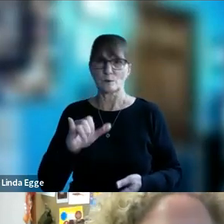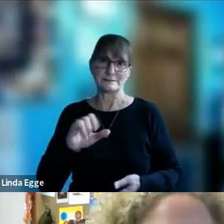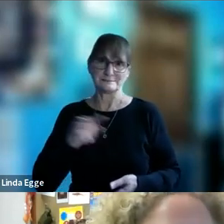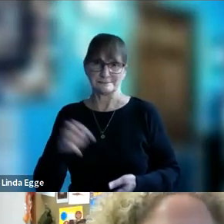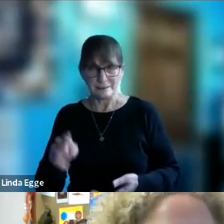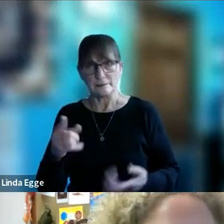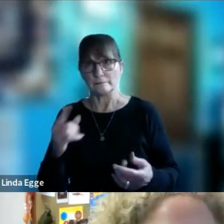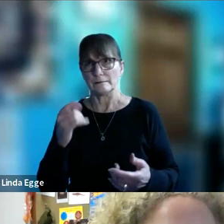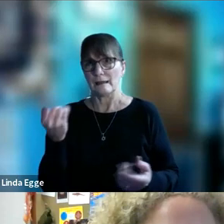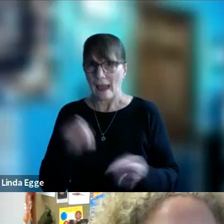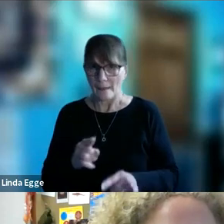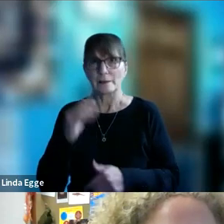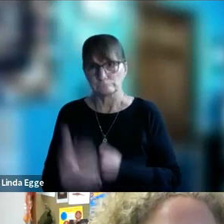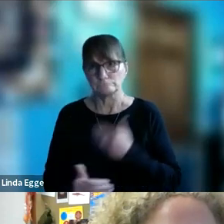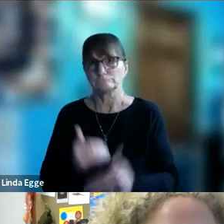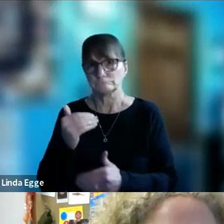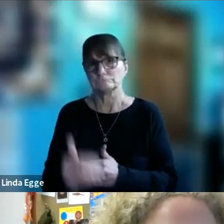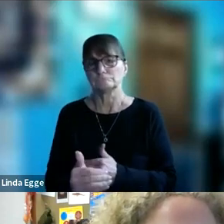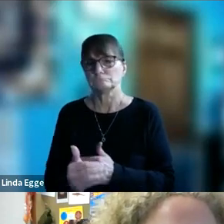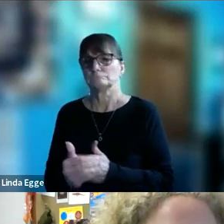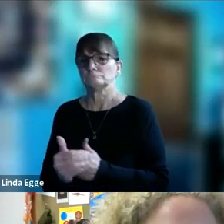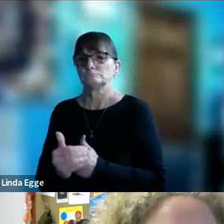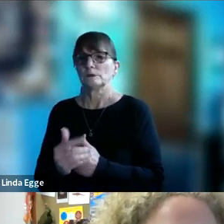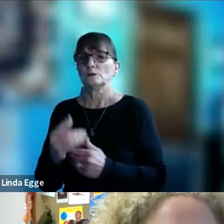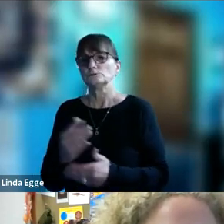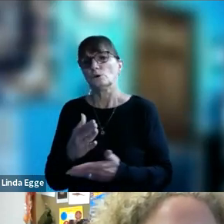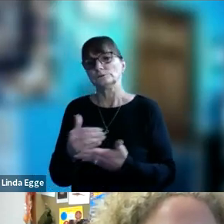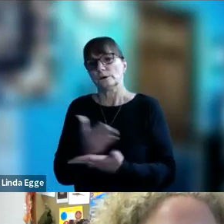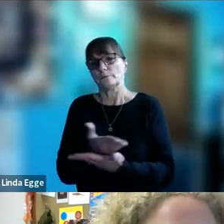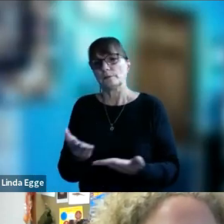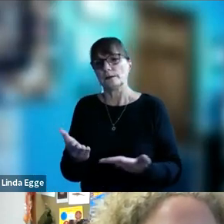So something we say is cast a wide net.